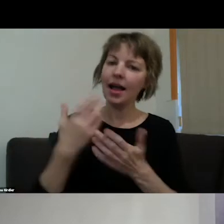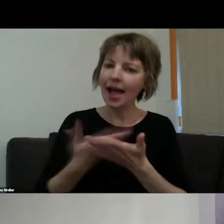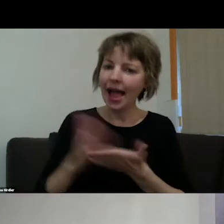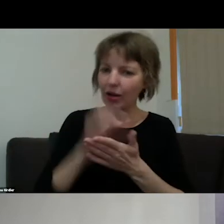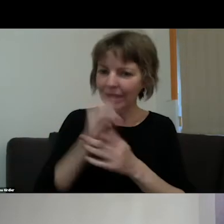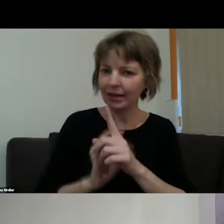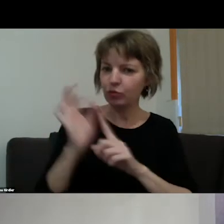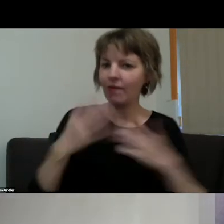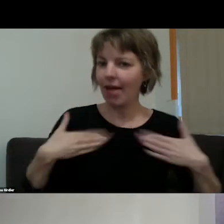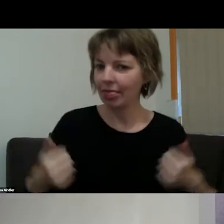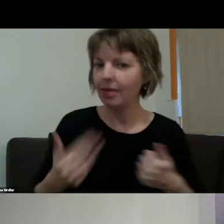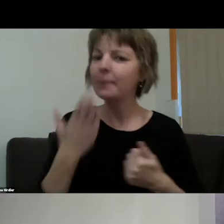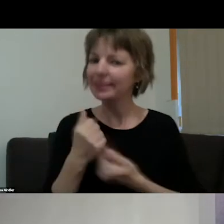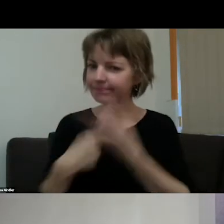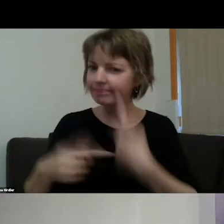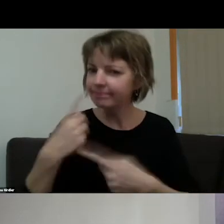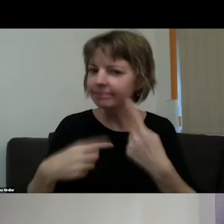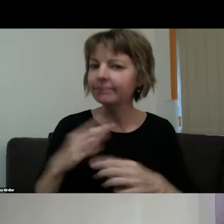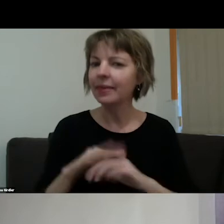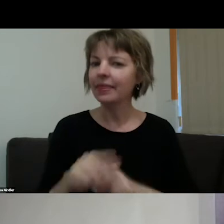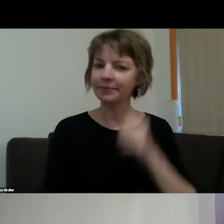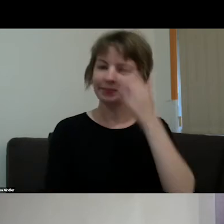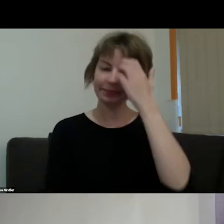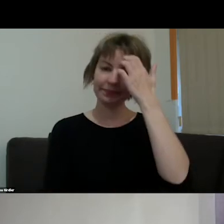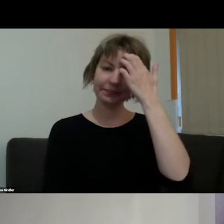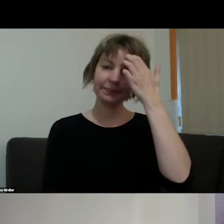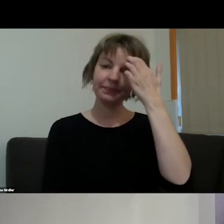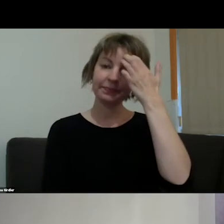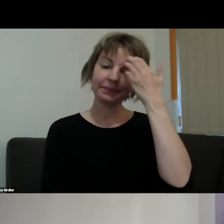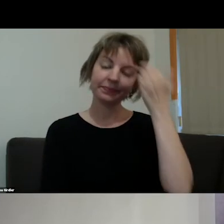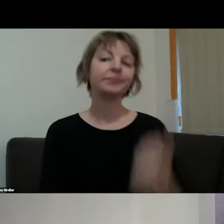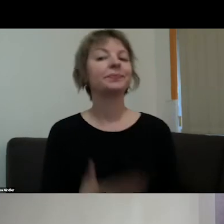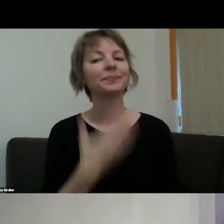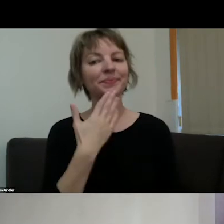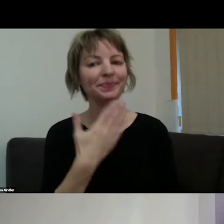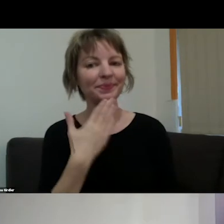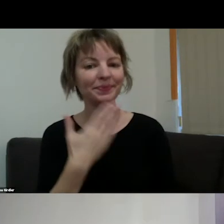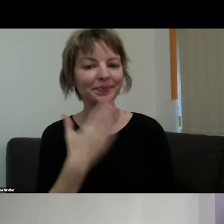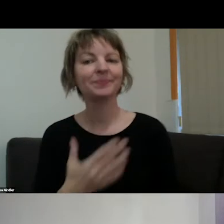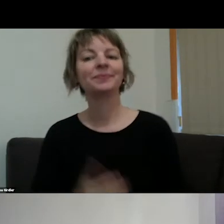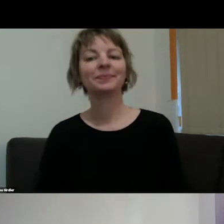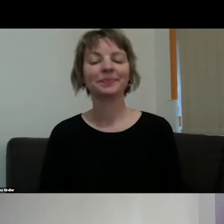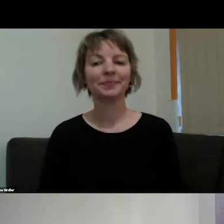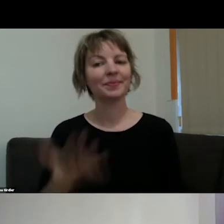Sure, thanks, Rebecca. Just for those visually impaired, I'm obviously a male by the sound